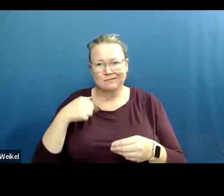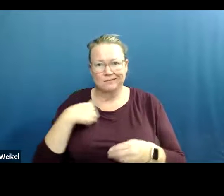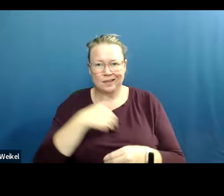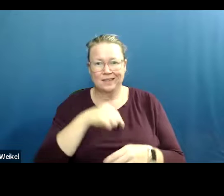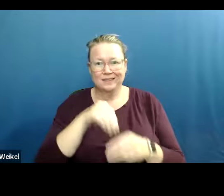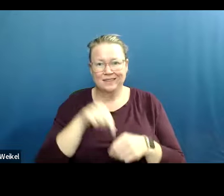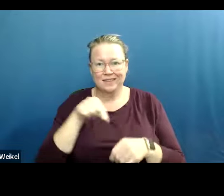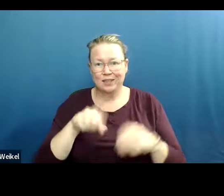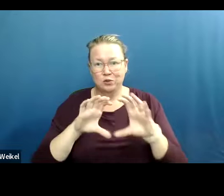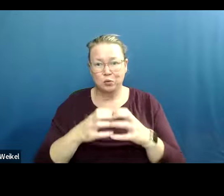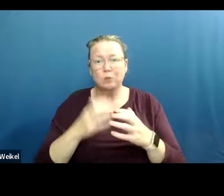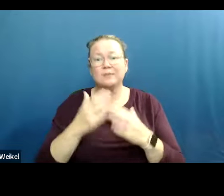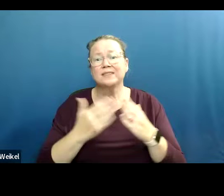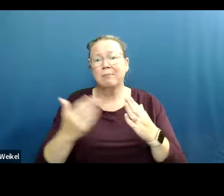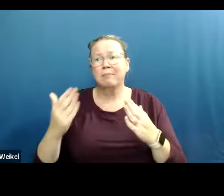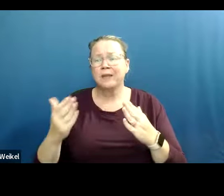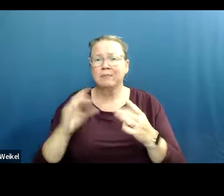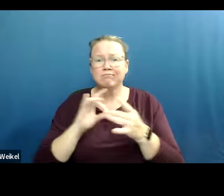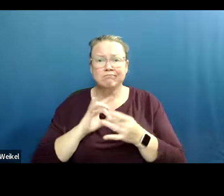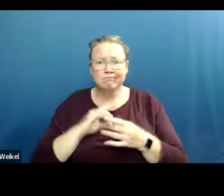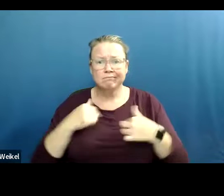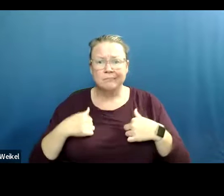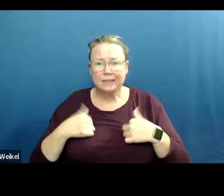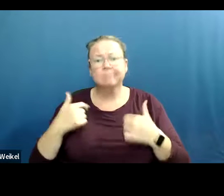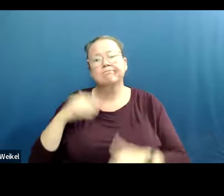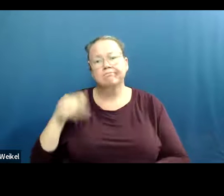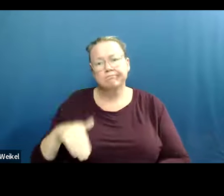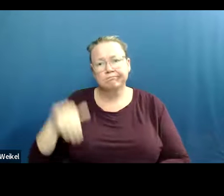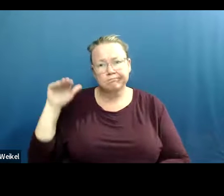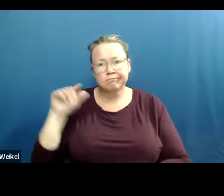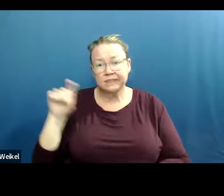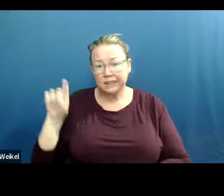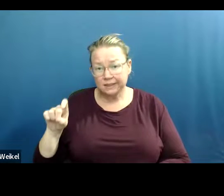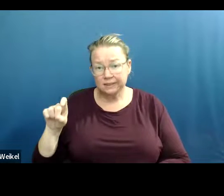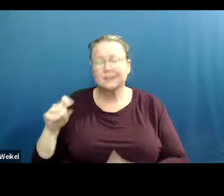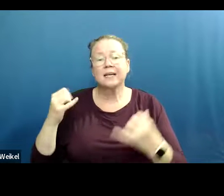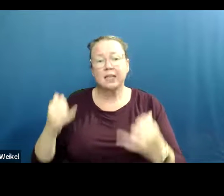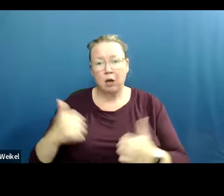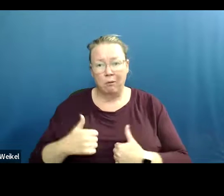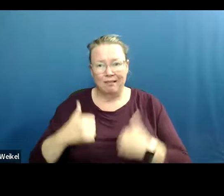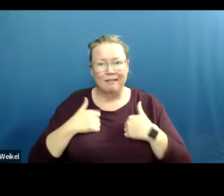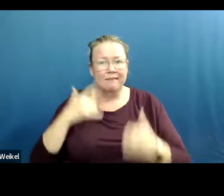Harm (He/Him): Some things about me is, I grew up in Texas, and I now live in California.